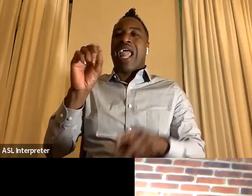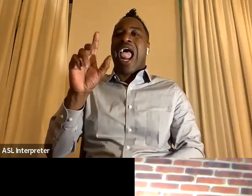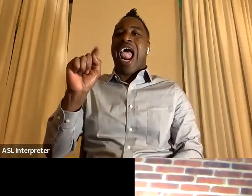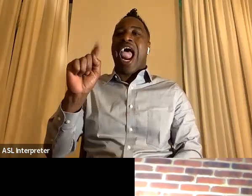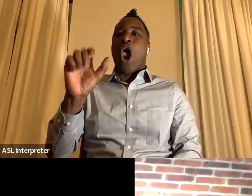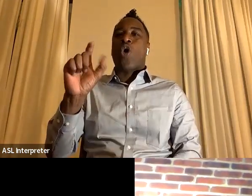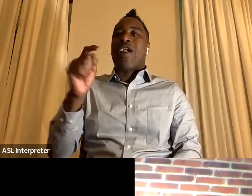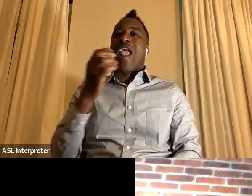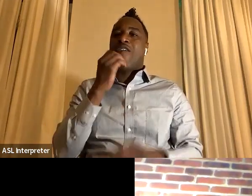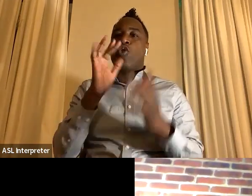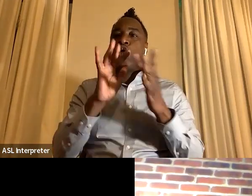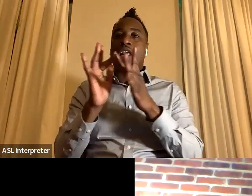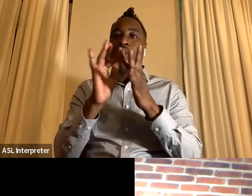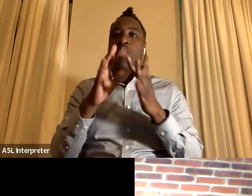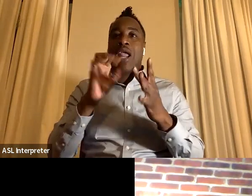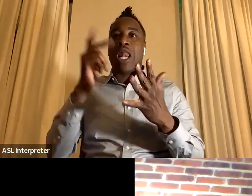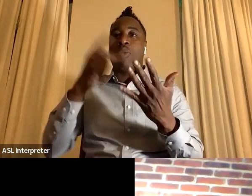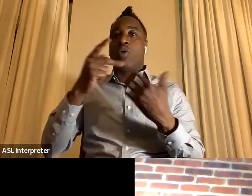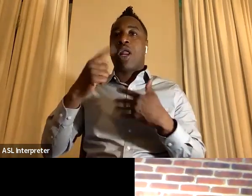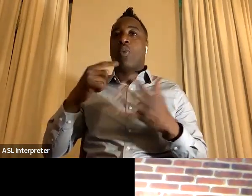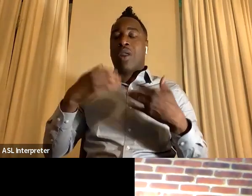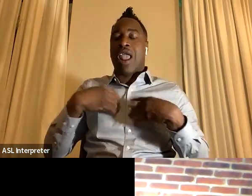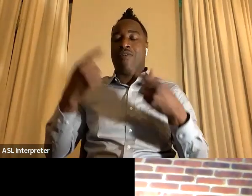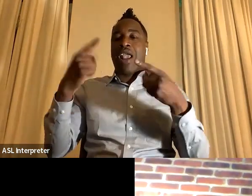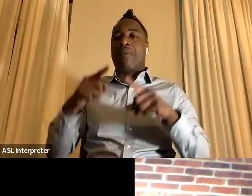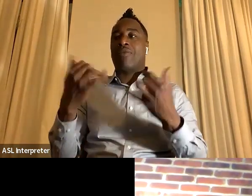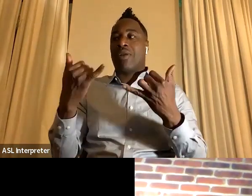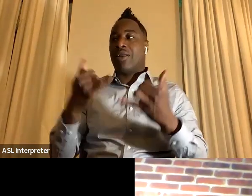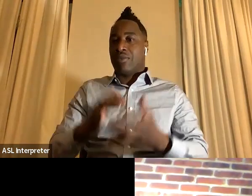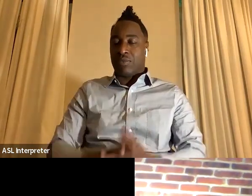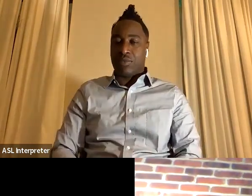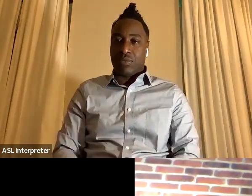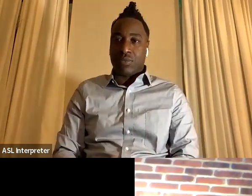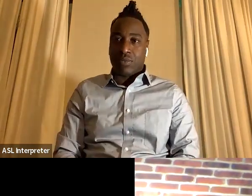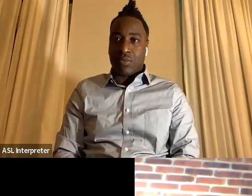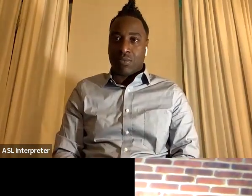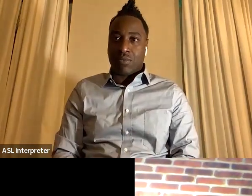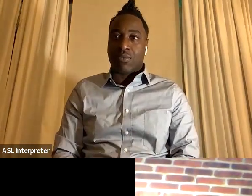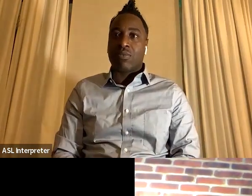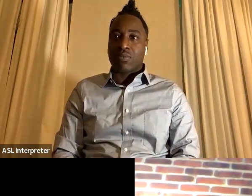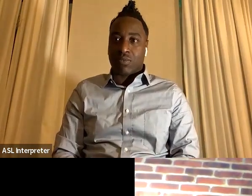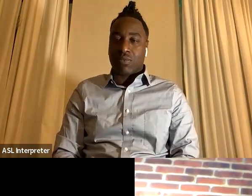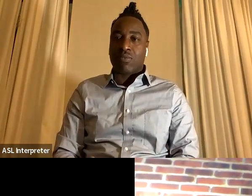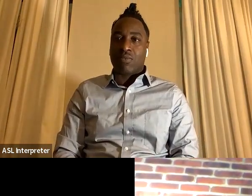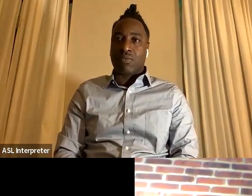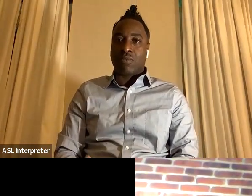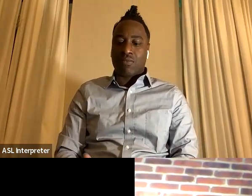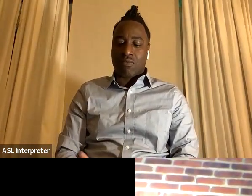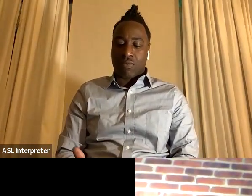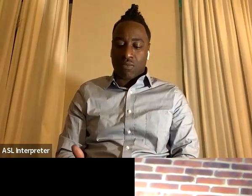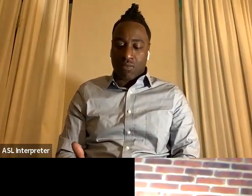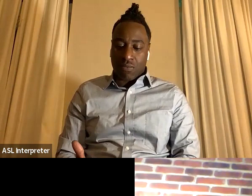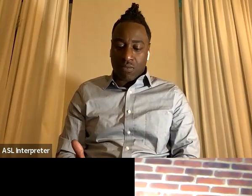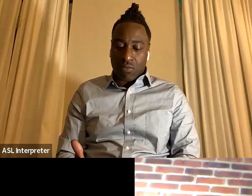And the programs that we have going on at this time, as